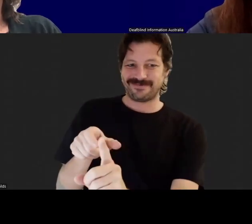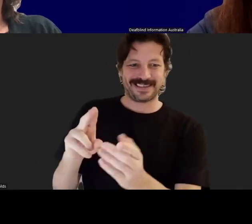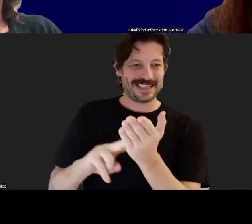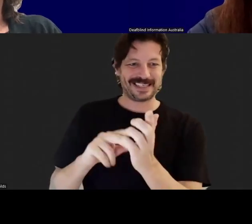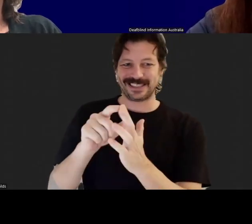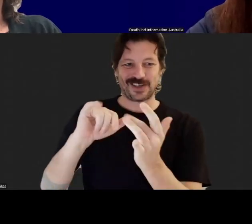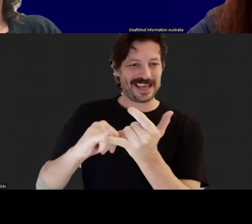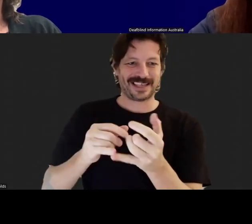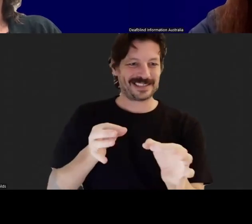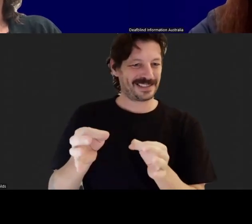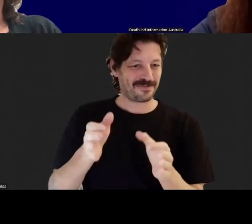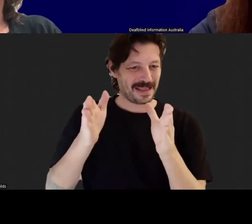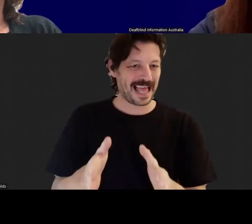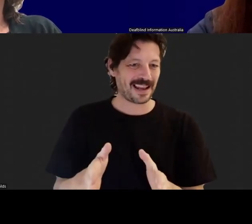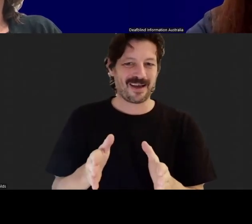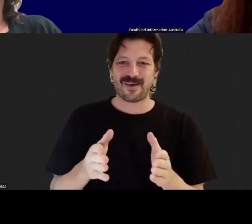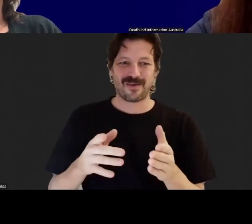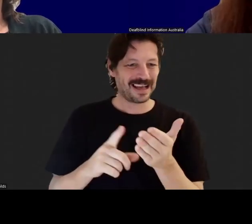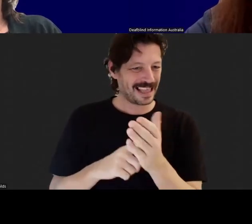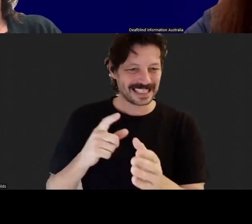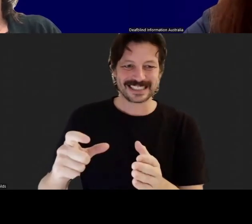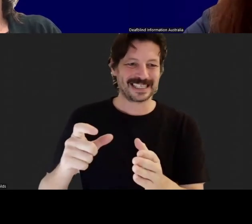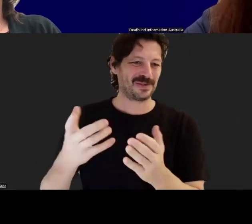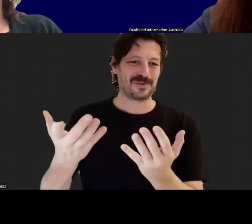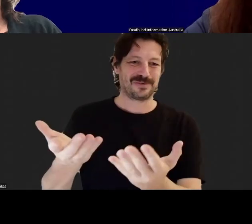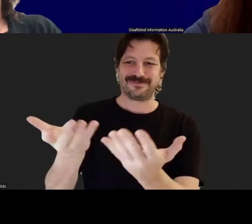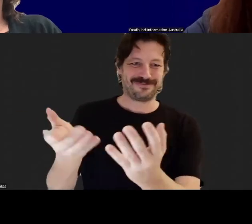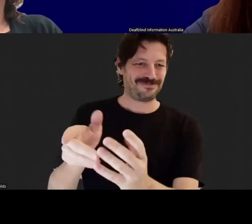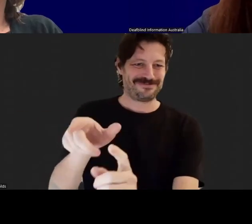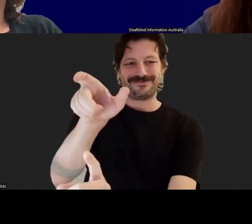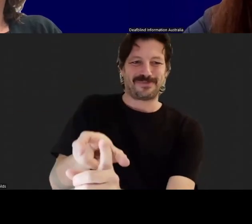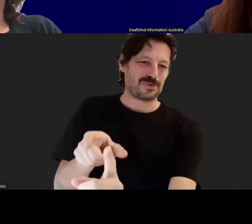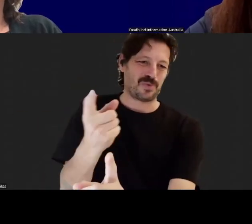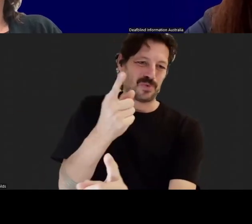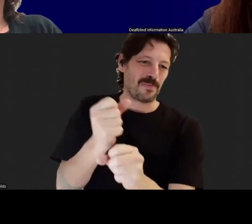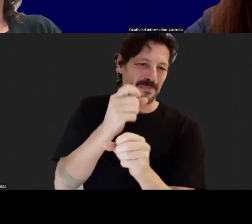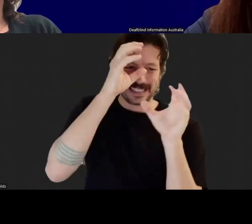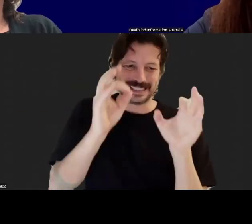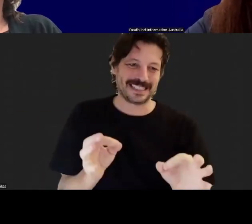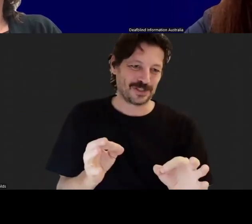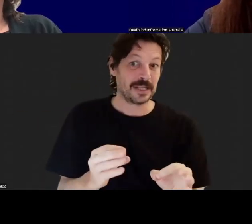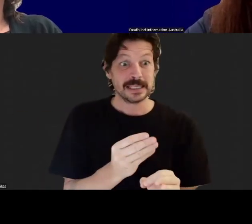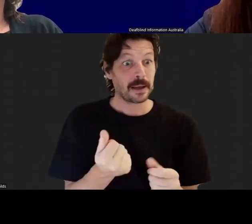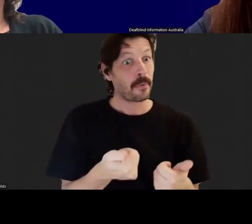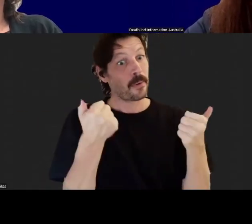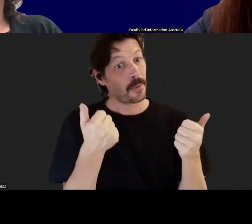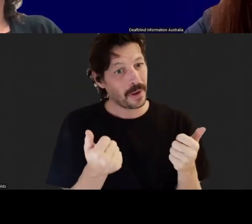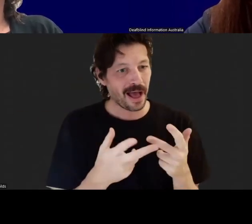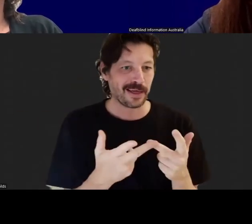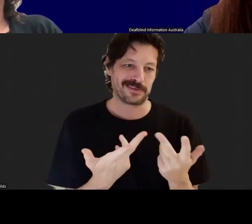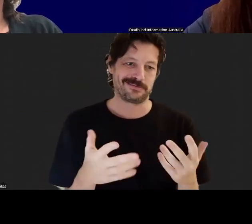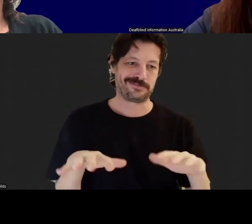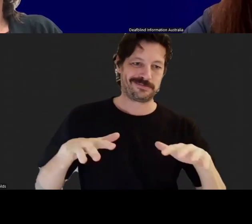planner or person making the decision at the NDIS, but we certainly do have success and then I guess